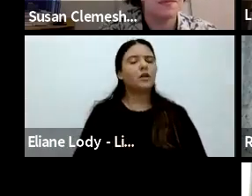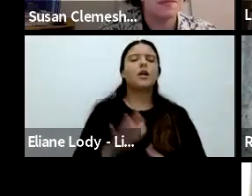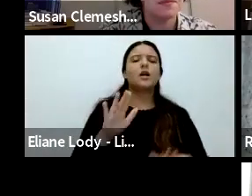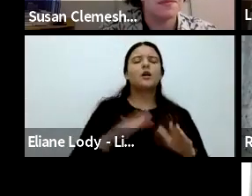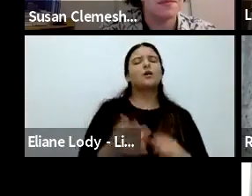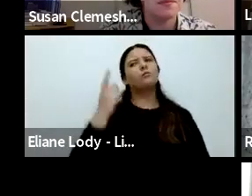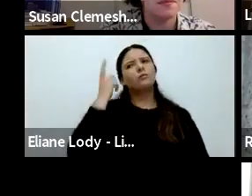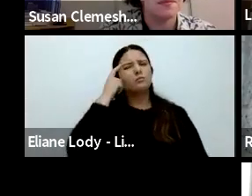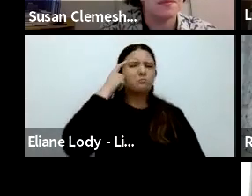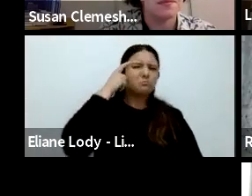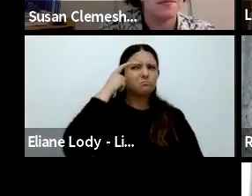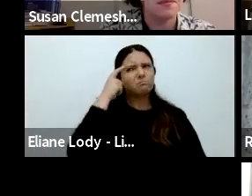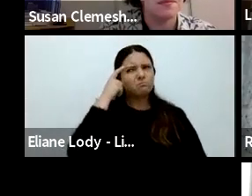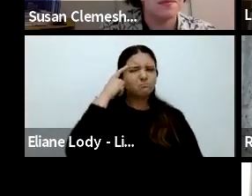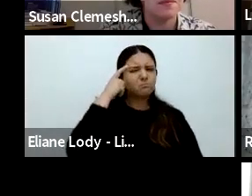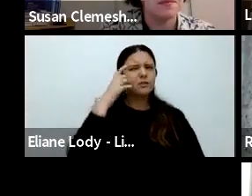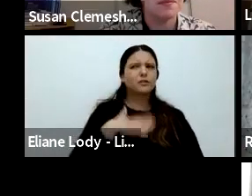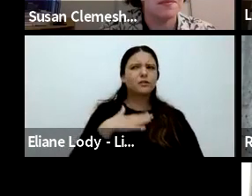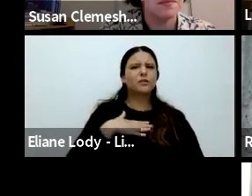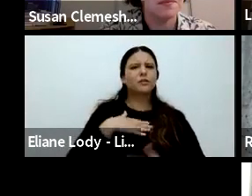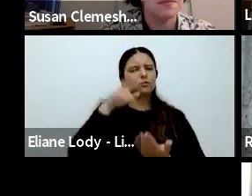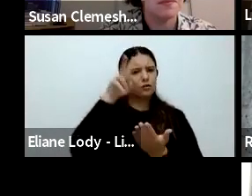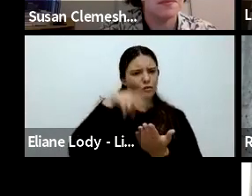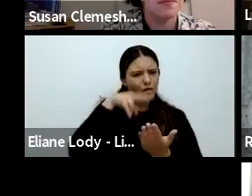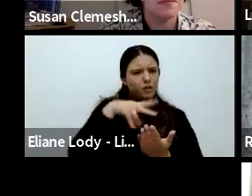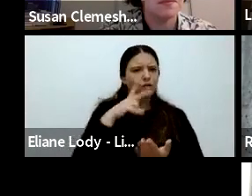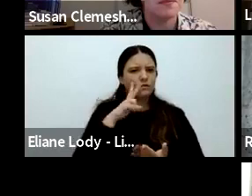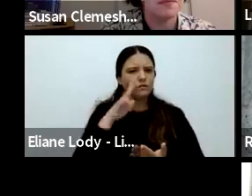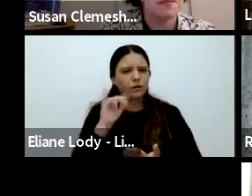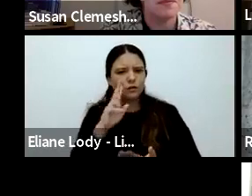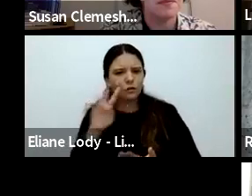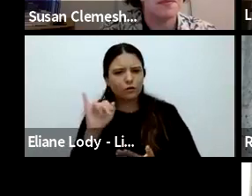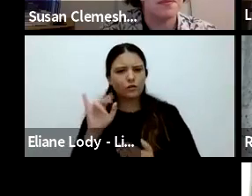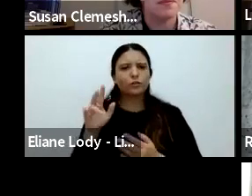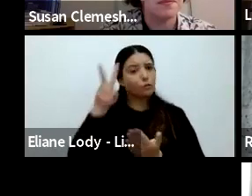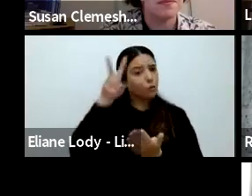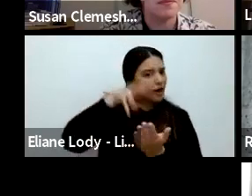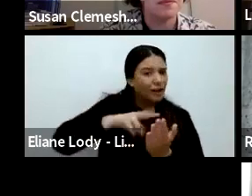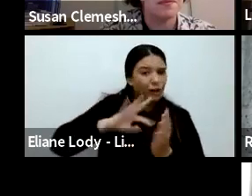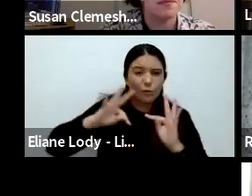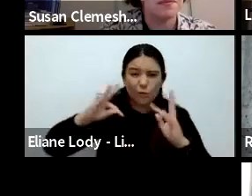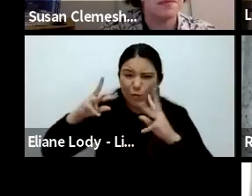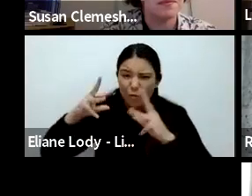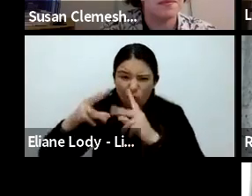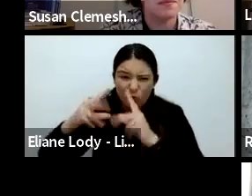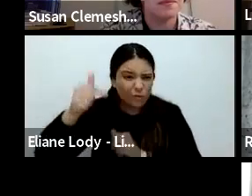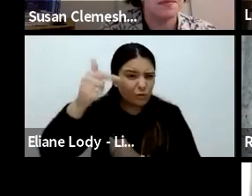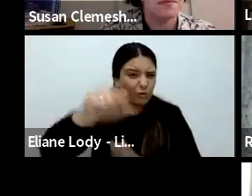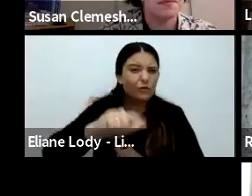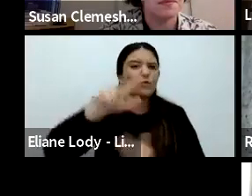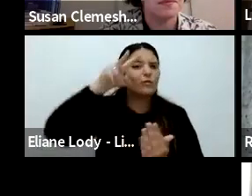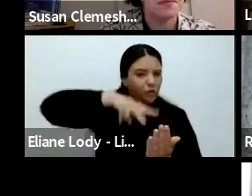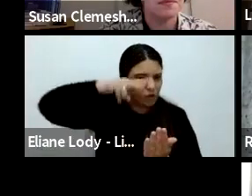forgot for God's keys writing and God's keys writing. And I'm rereading all. ll of the collected works too ll of the collected works to write this new thing I'm working